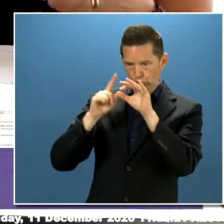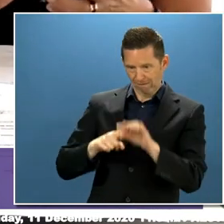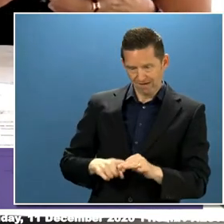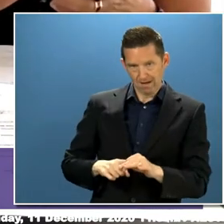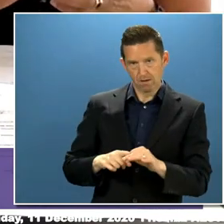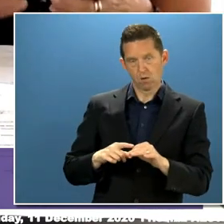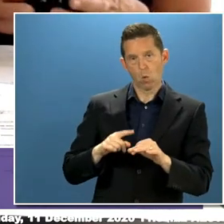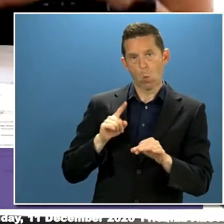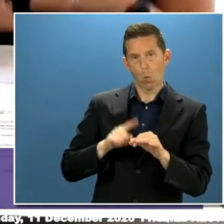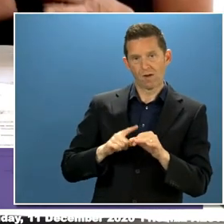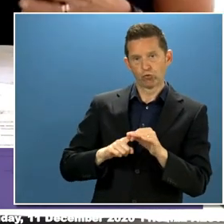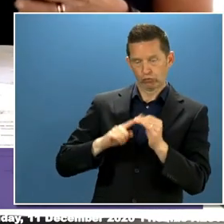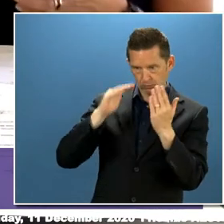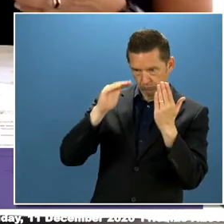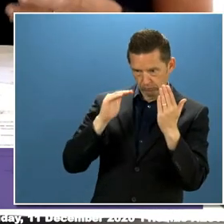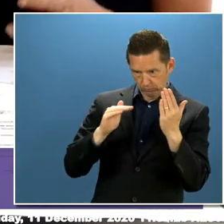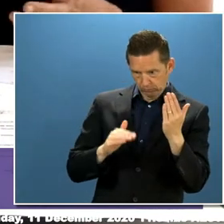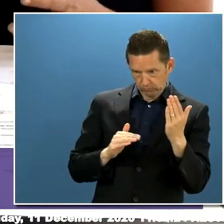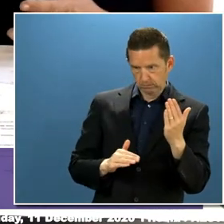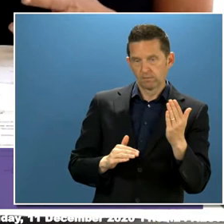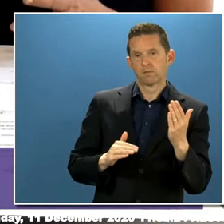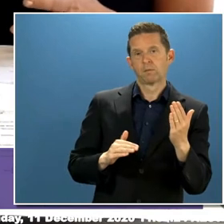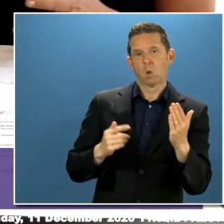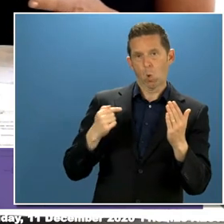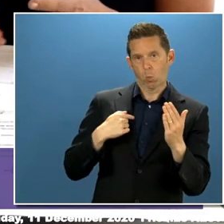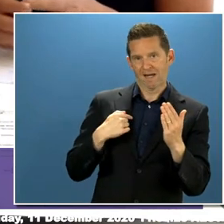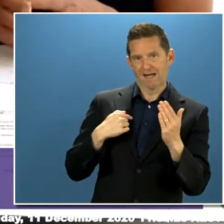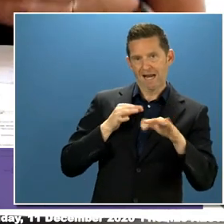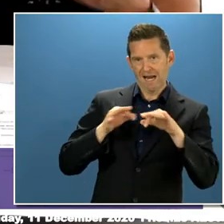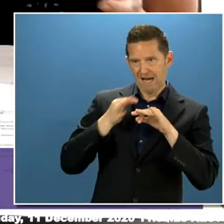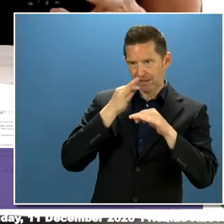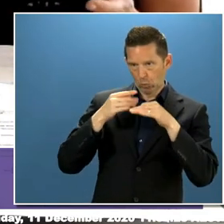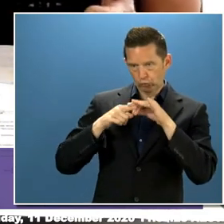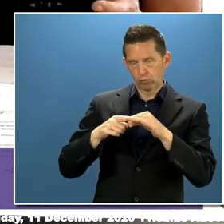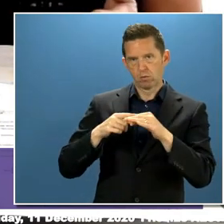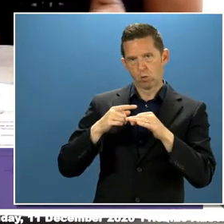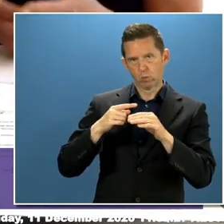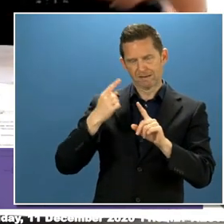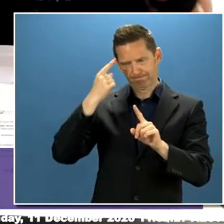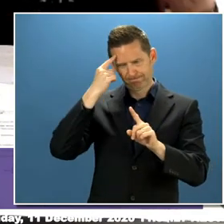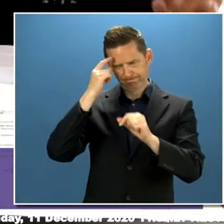designed with a disability lens on them, and so some are quite specific about